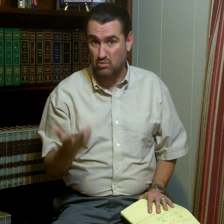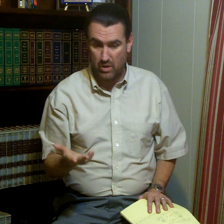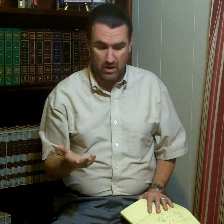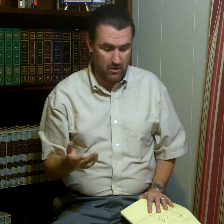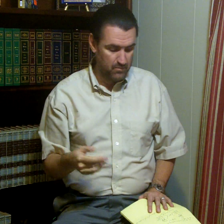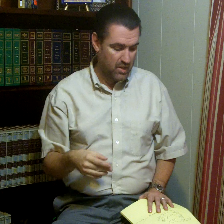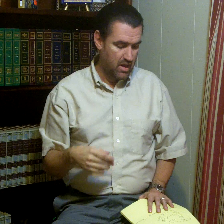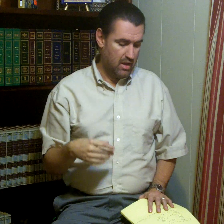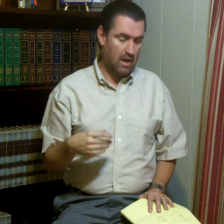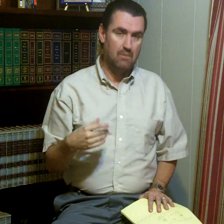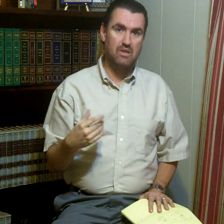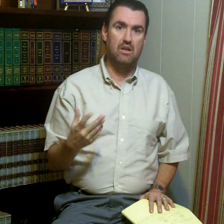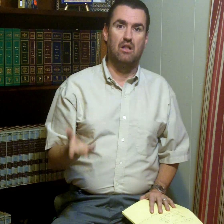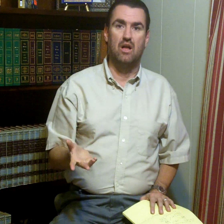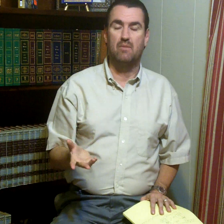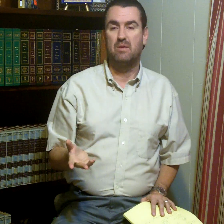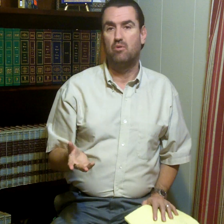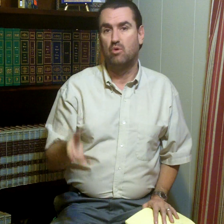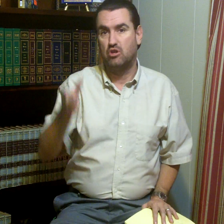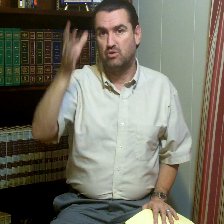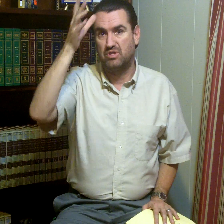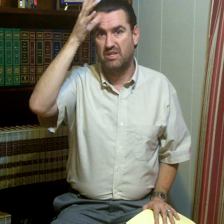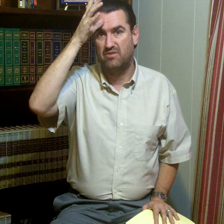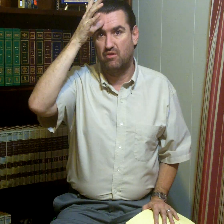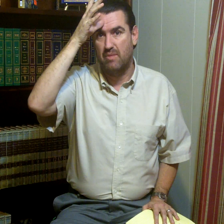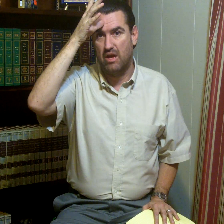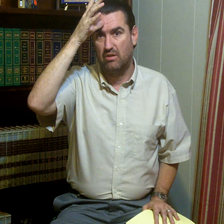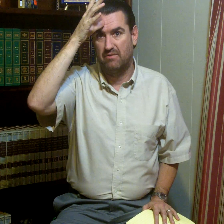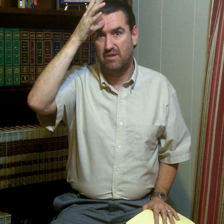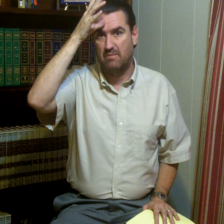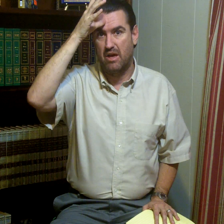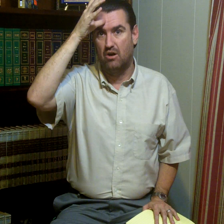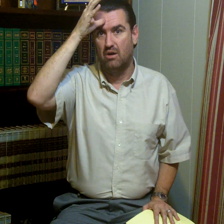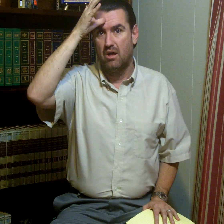as well but a lot of people will use this for male and female